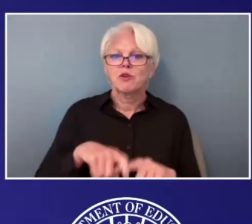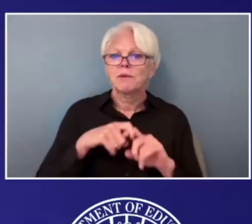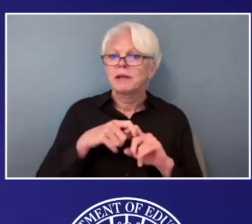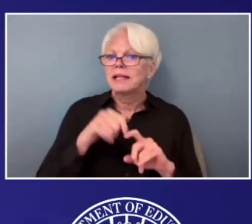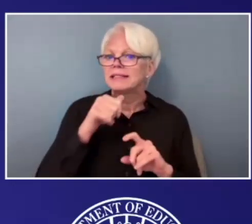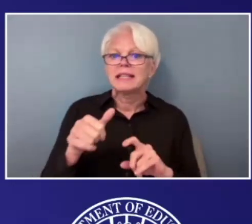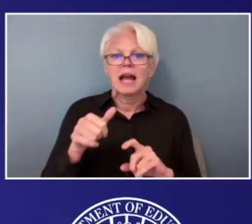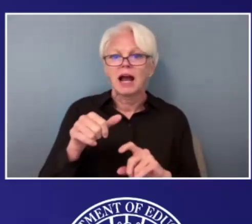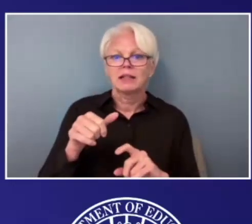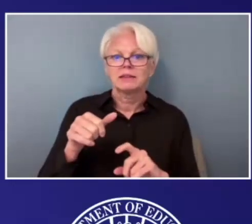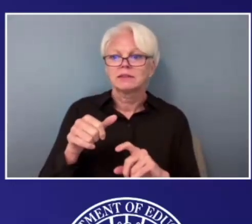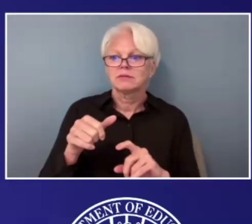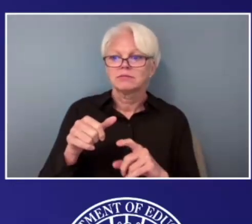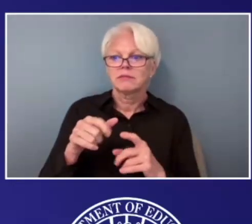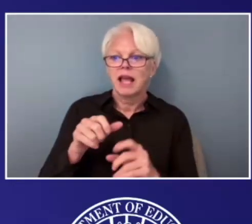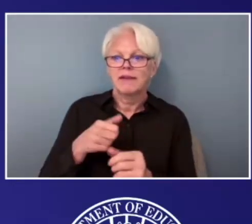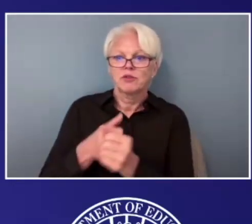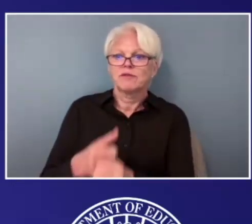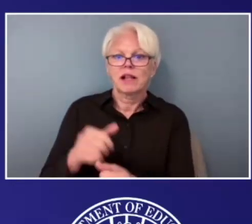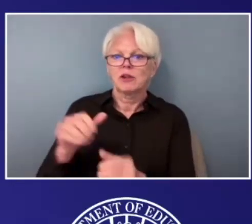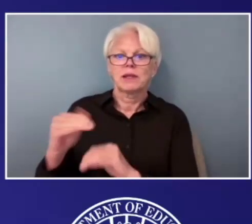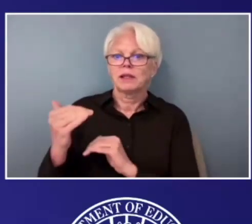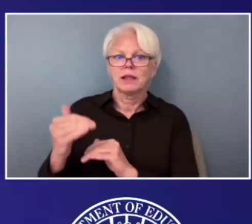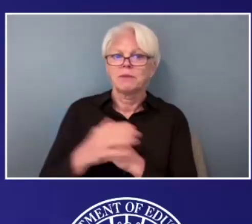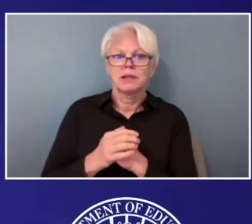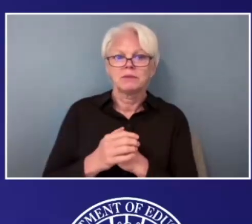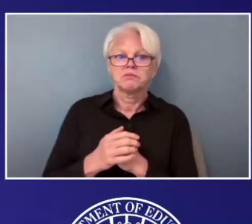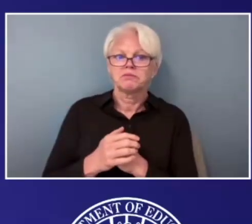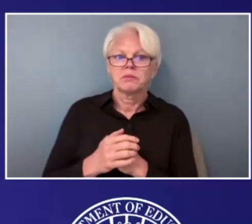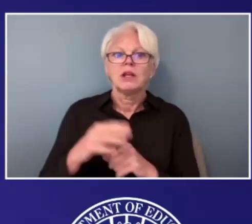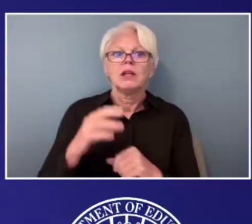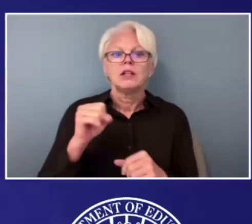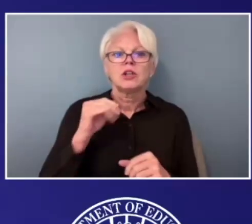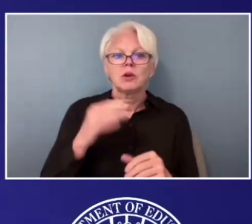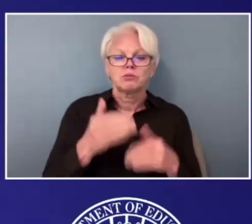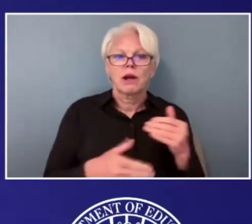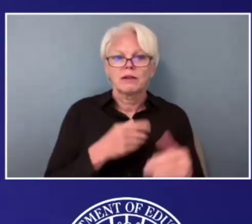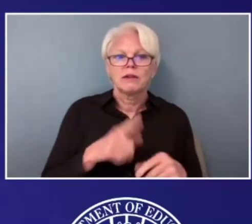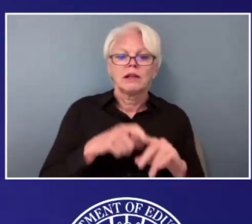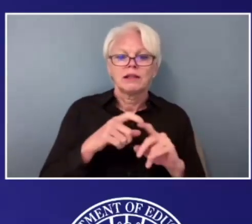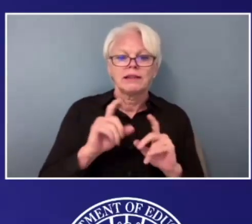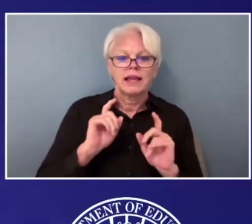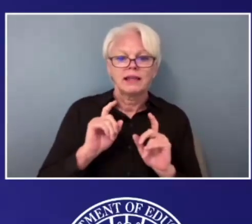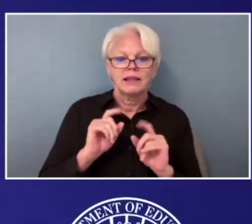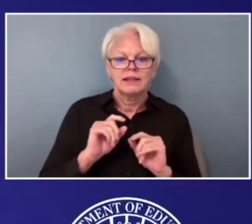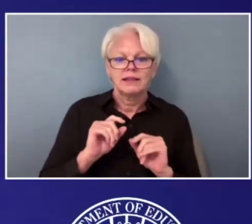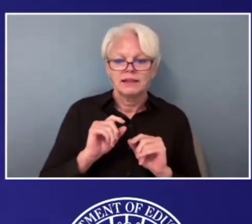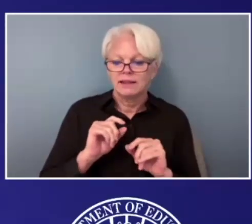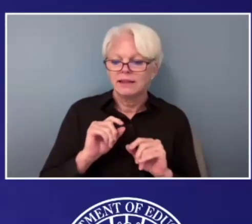And so this would be a processing forbearance. They get a two-month process, well, the administrative forbearance,